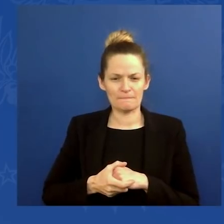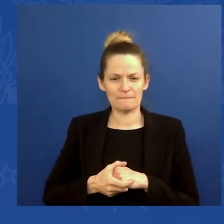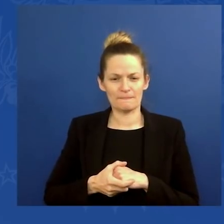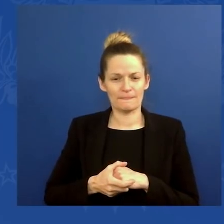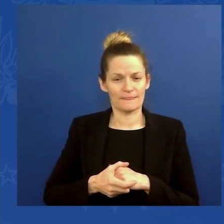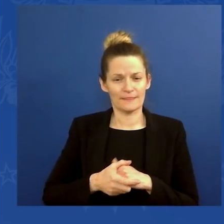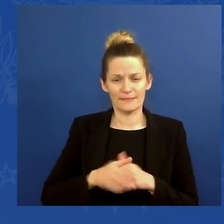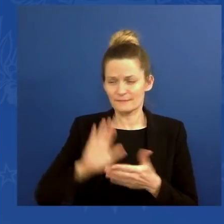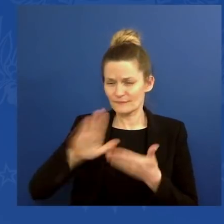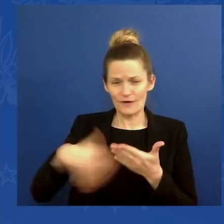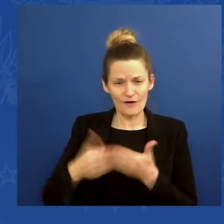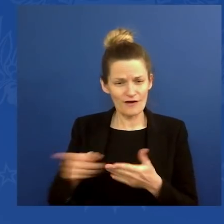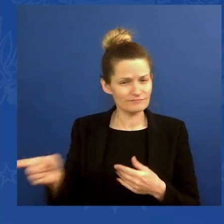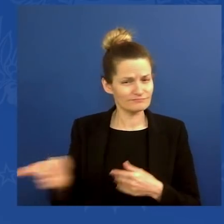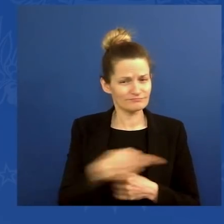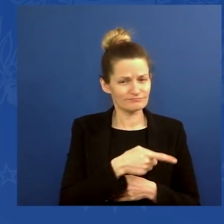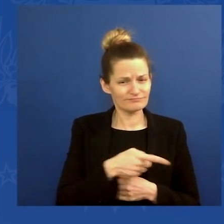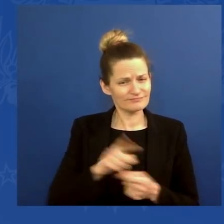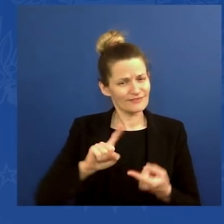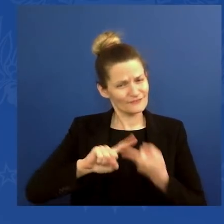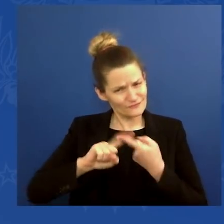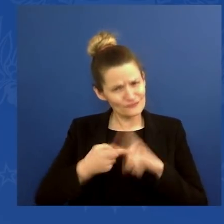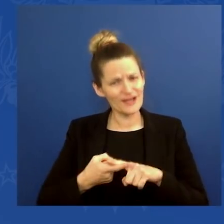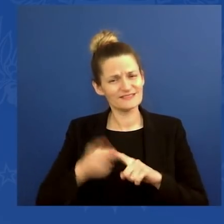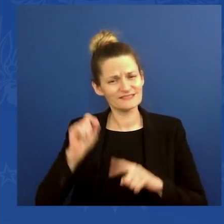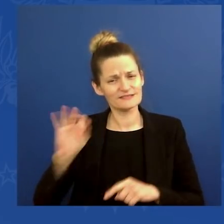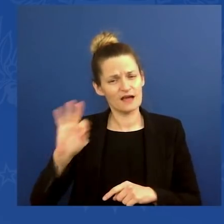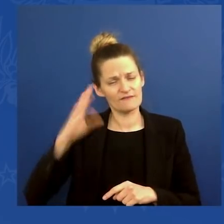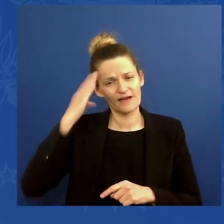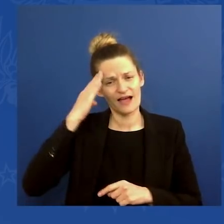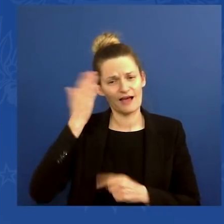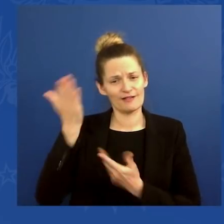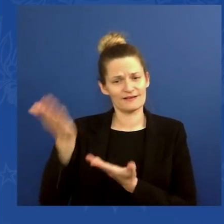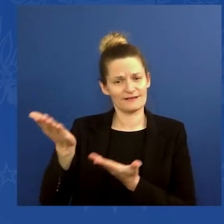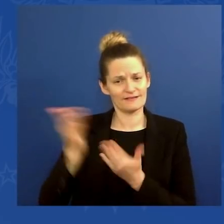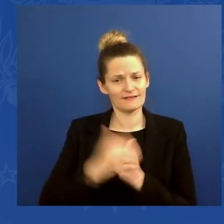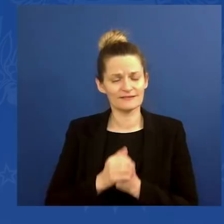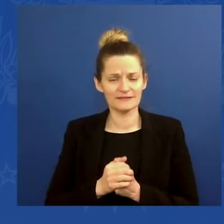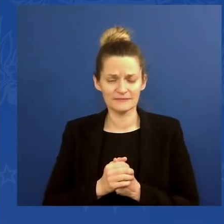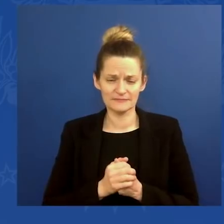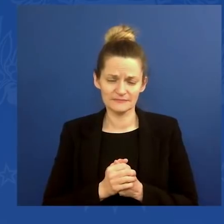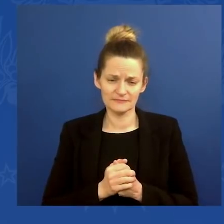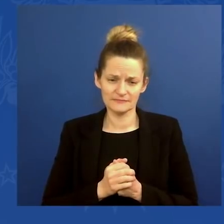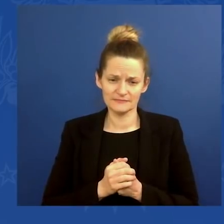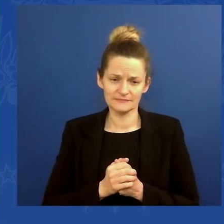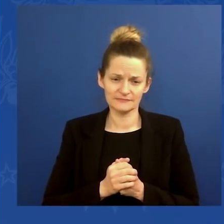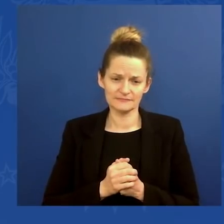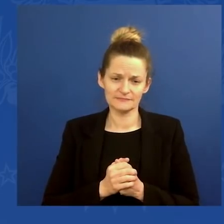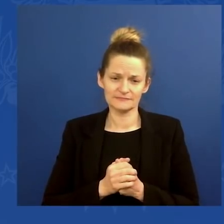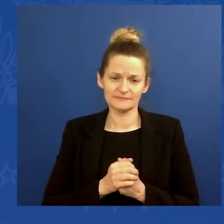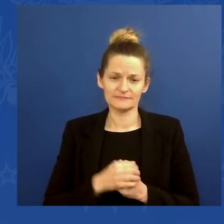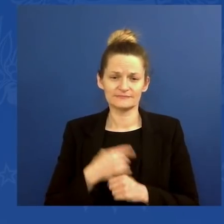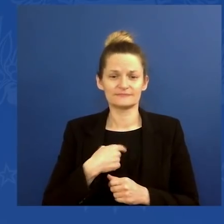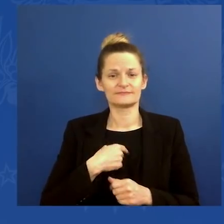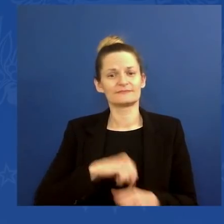and the leaders of both our parties, and all the Friends of Ireland. I -- you know, I'm the proud son